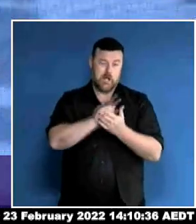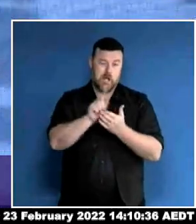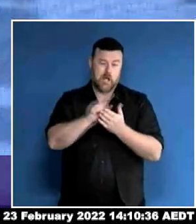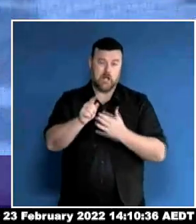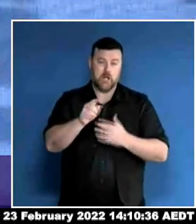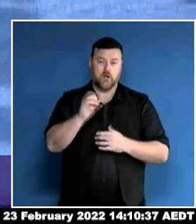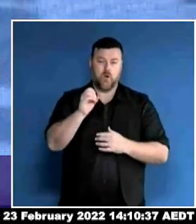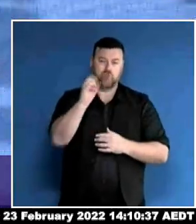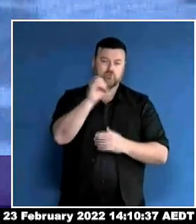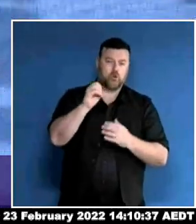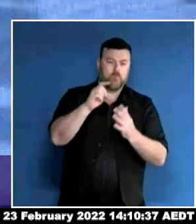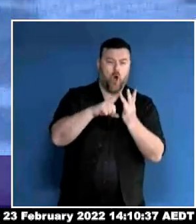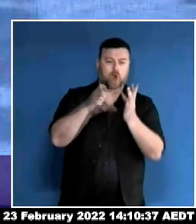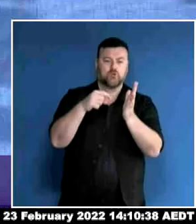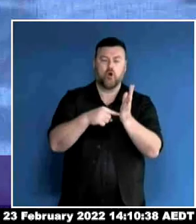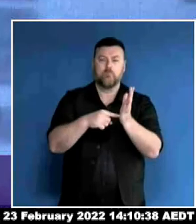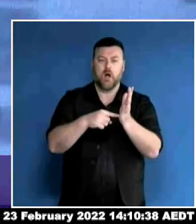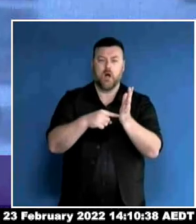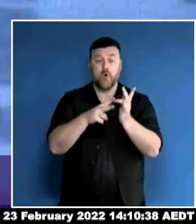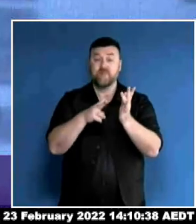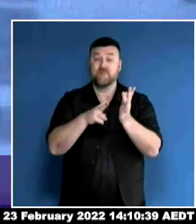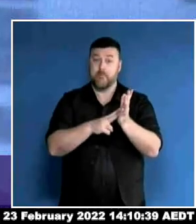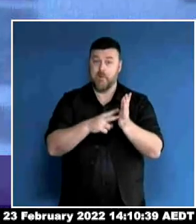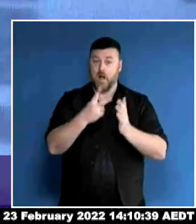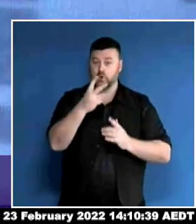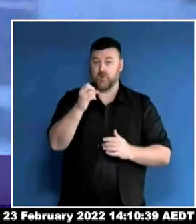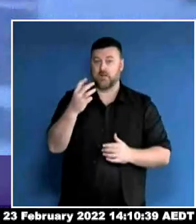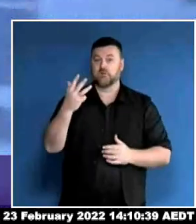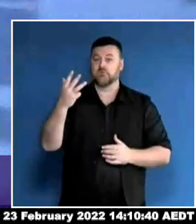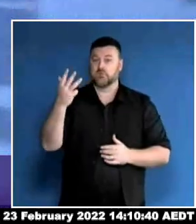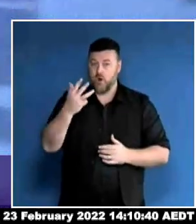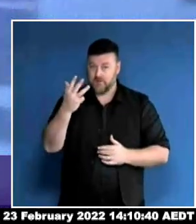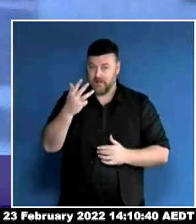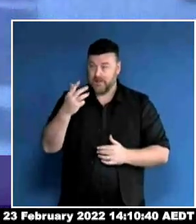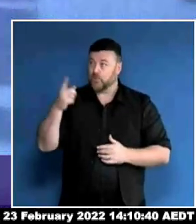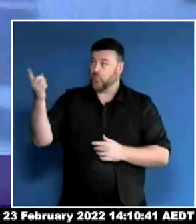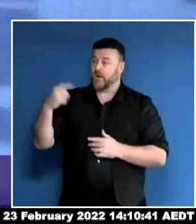more information about what the ratio should be between barista trainer and the number of